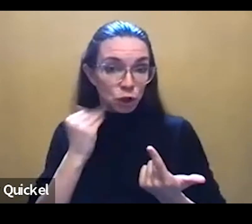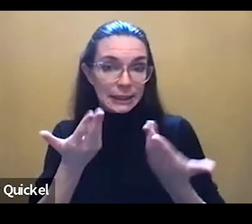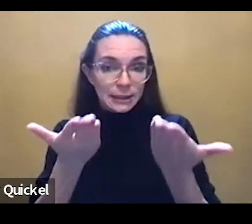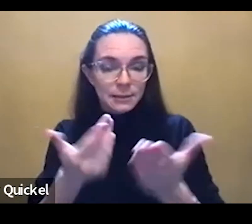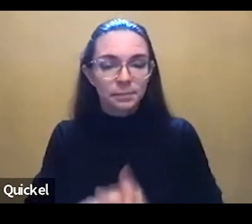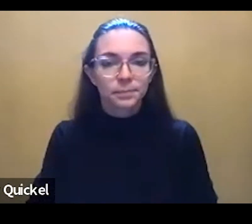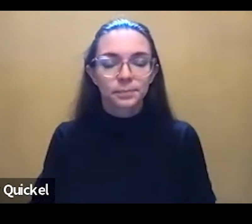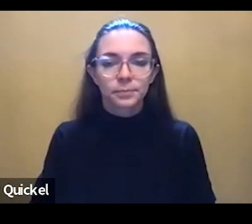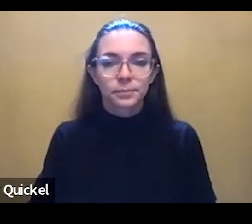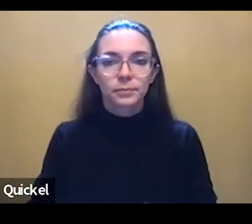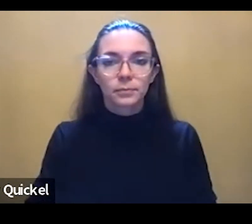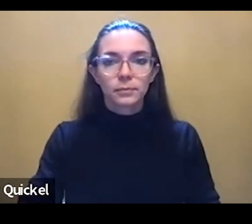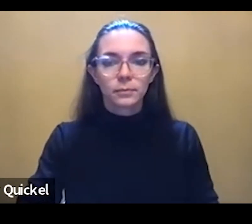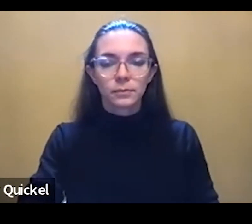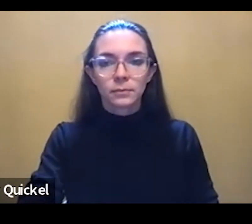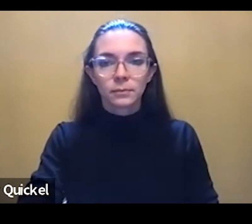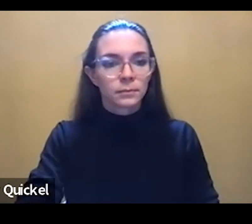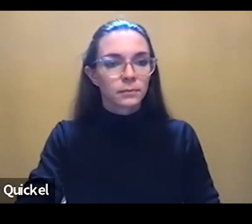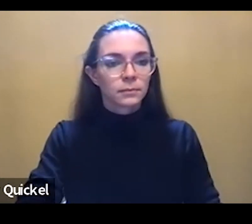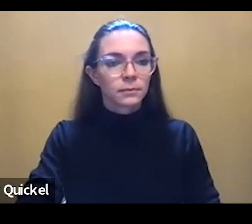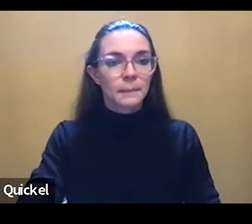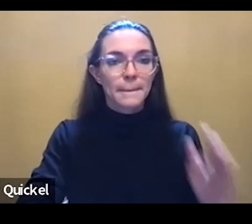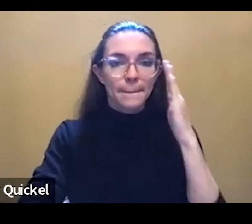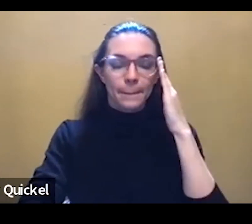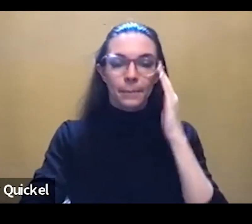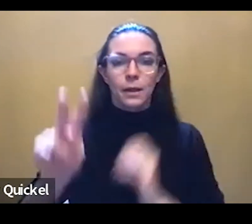experience. Noorjahan: Yeah, sure.